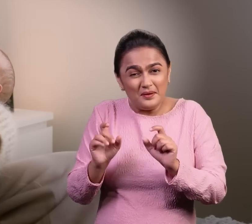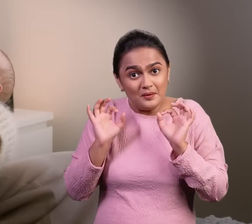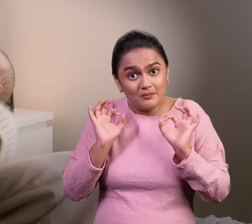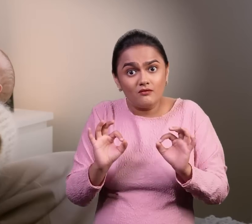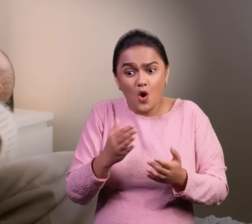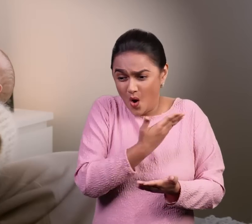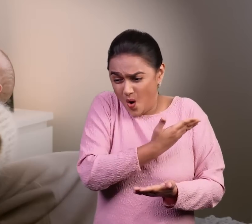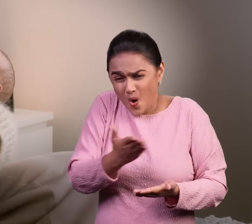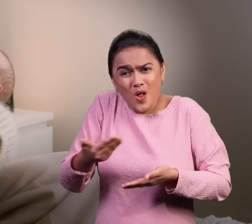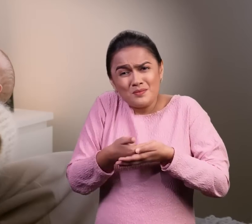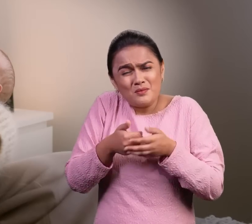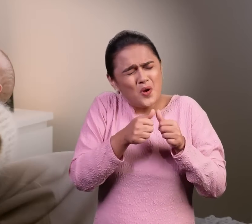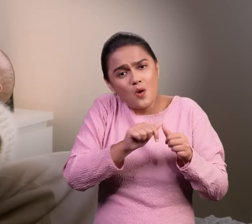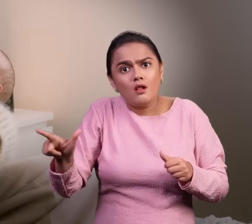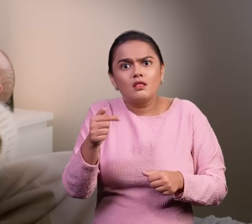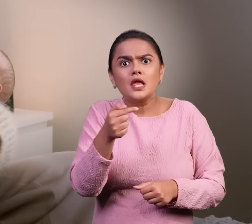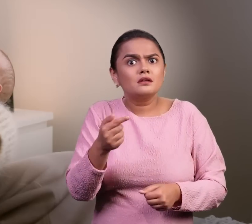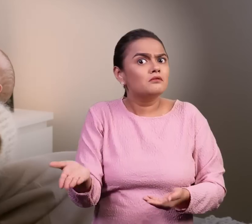all the babies have tested negative.